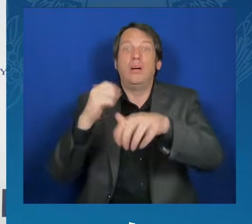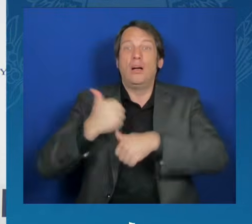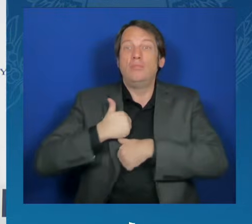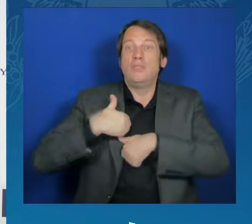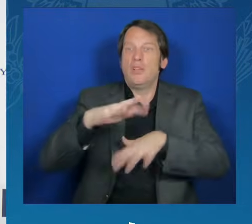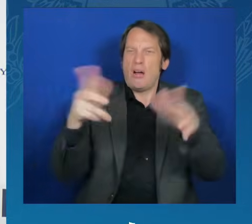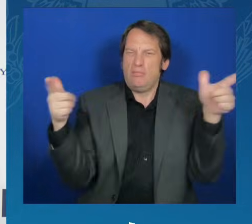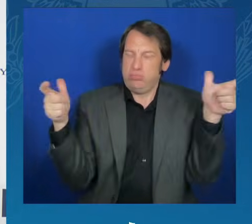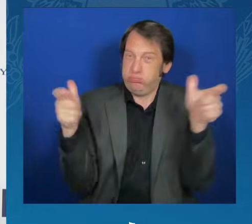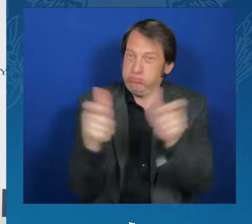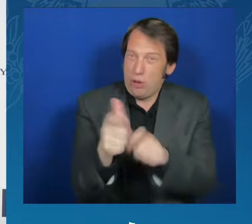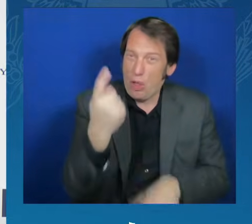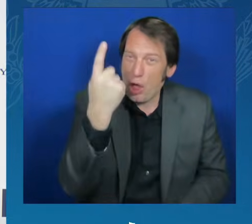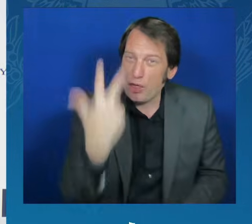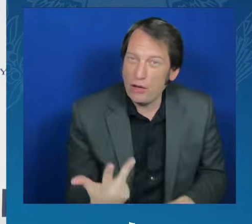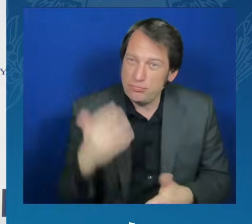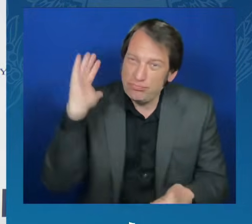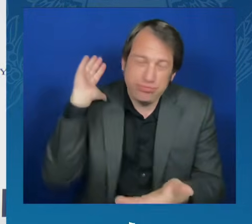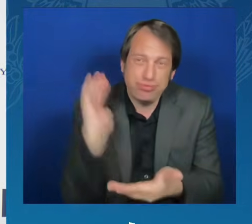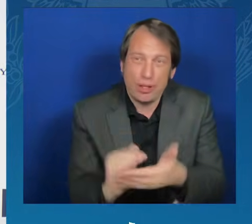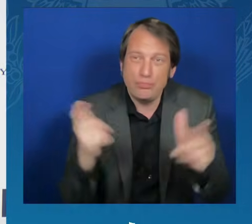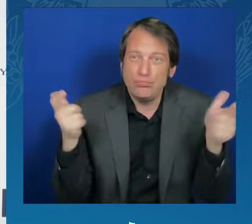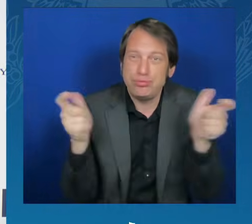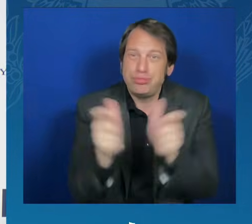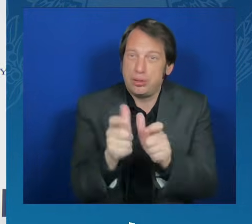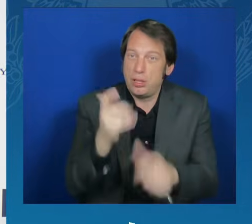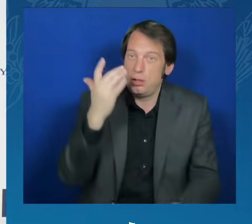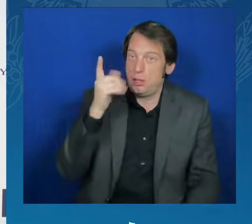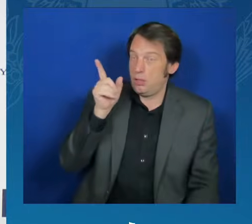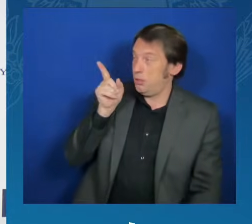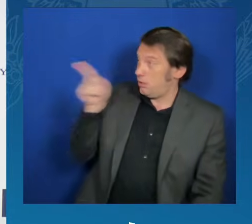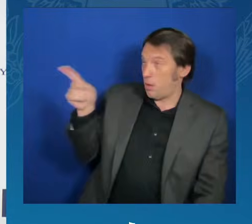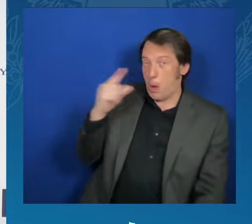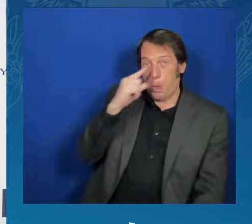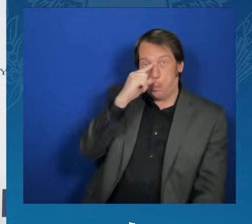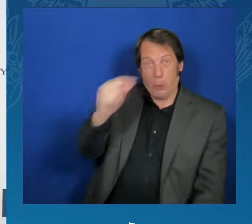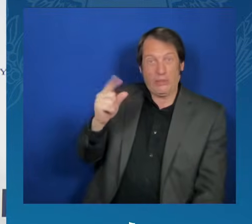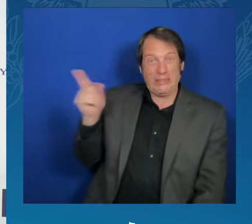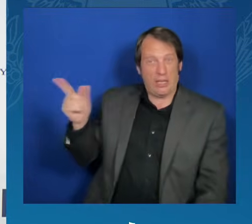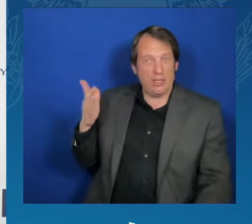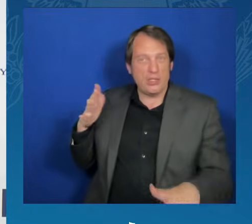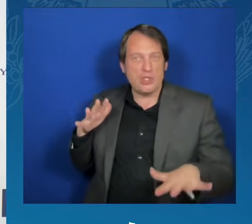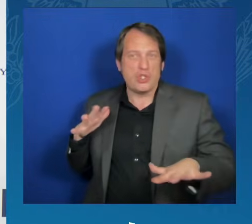Russia has also suffered over 300,000 casualties.